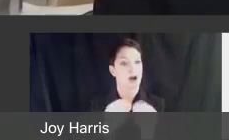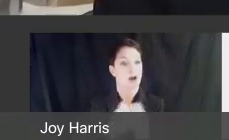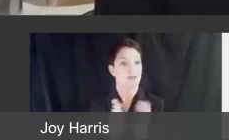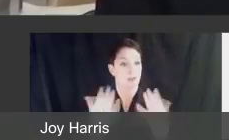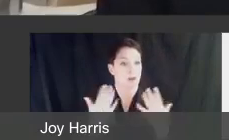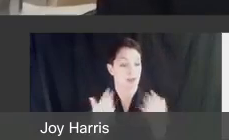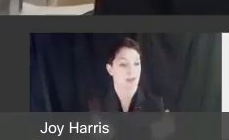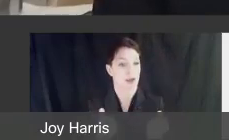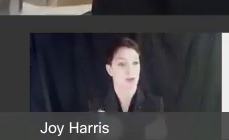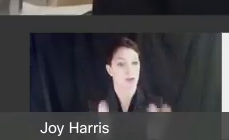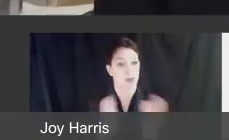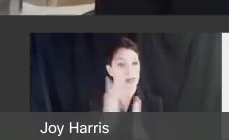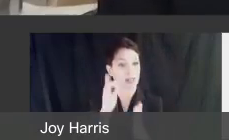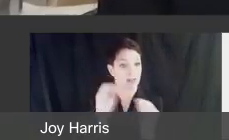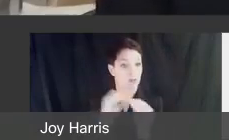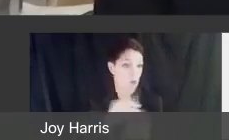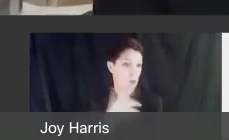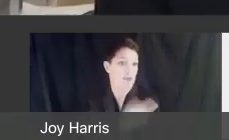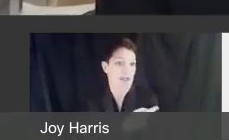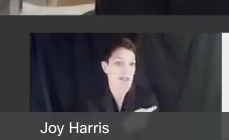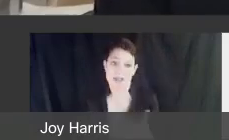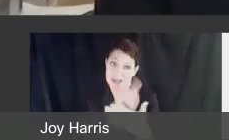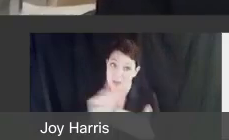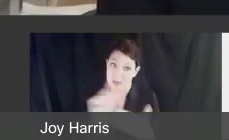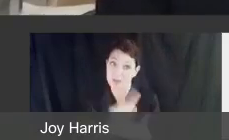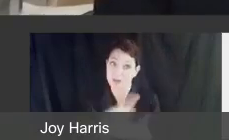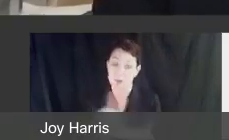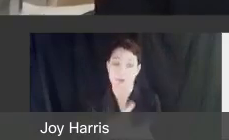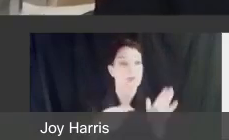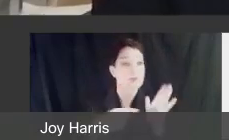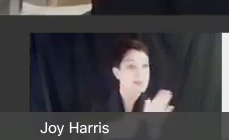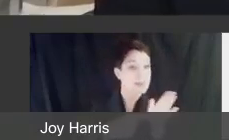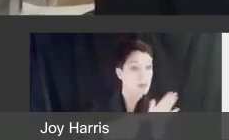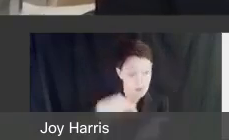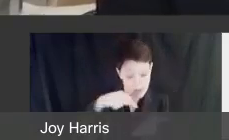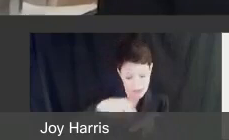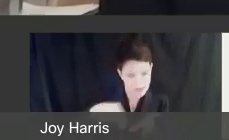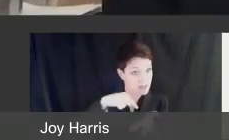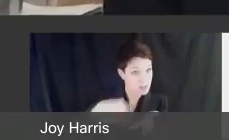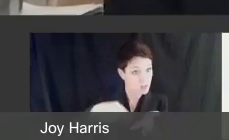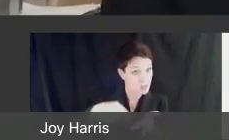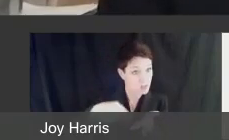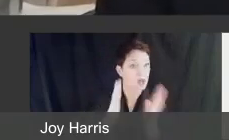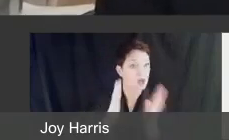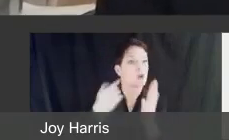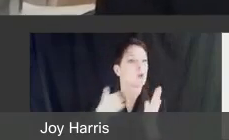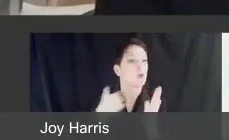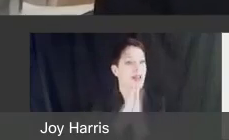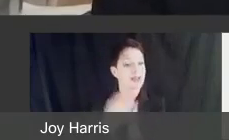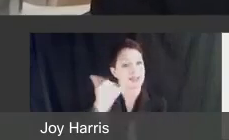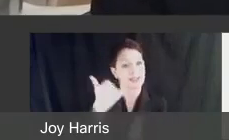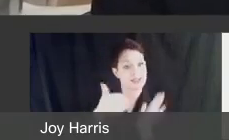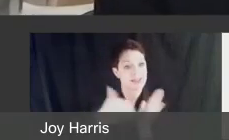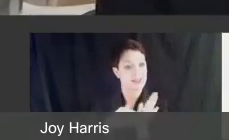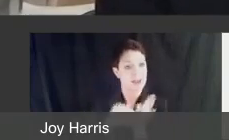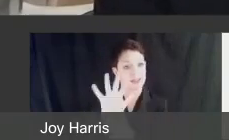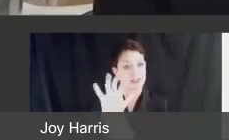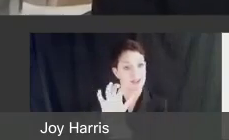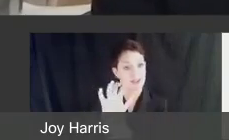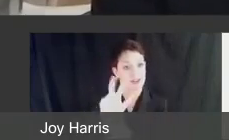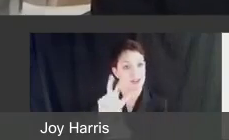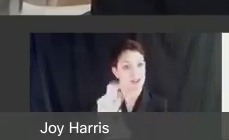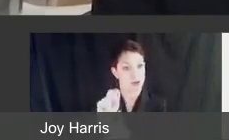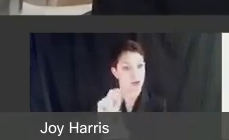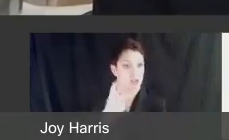more vaccine each week. For example, this week, we requested 10,530 doses of Pfizer